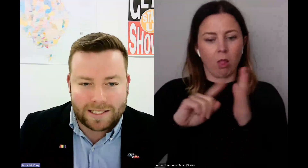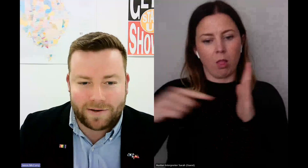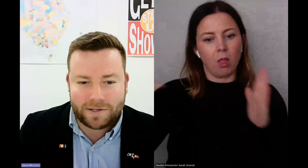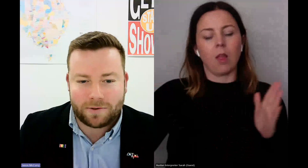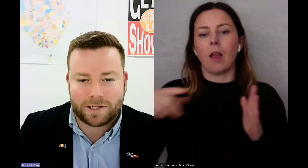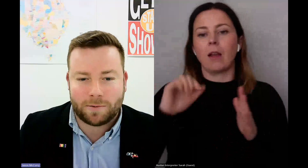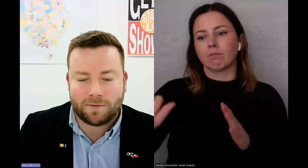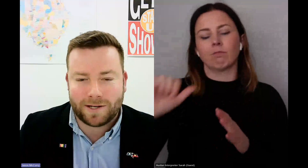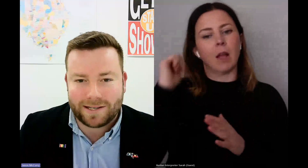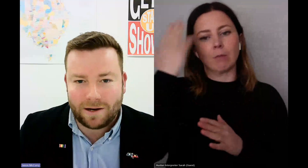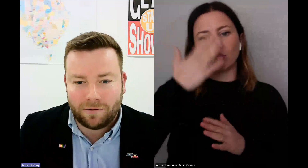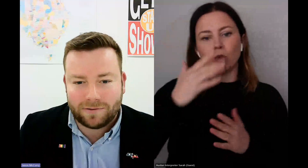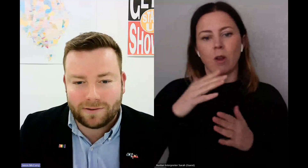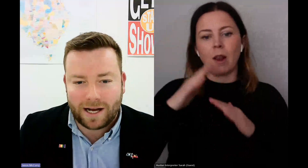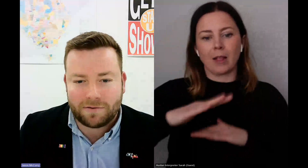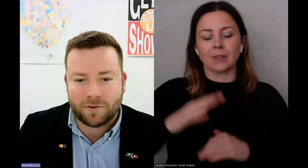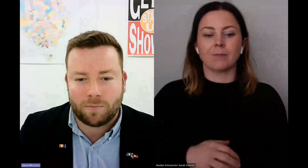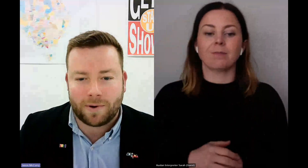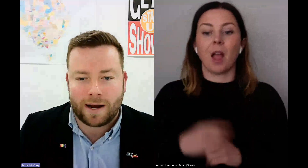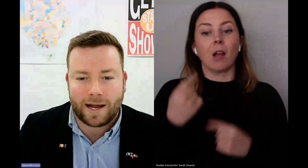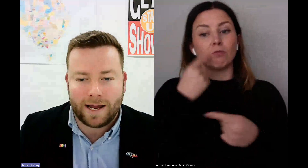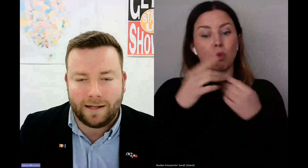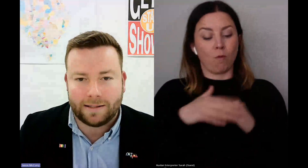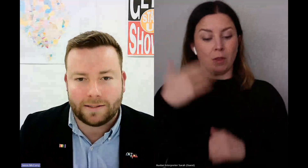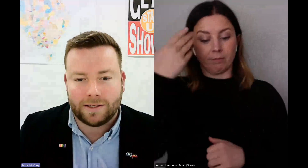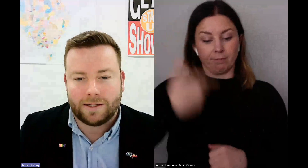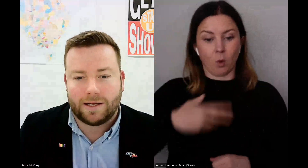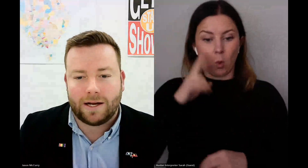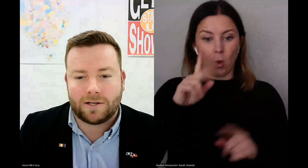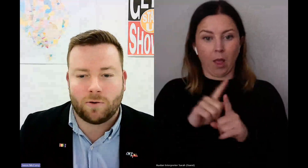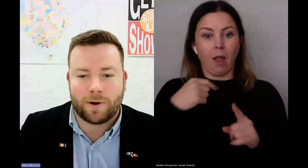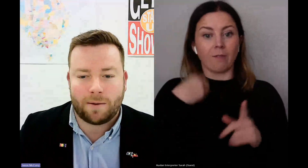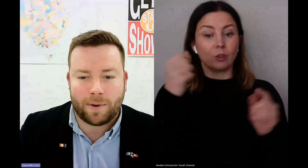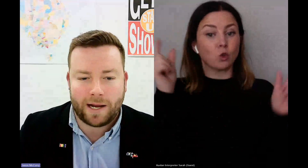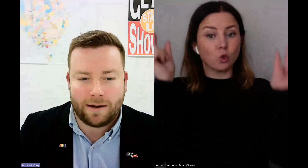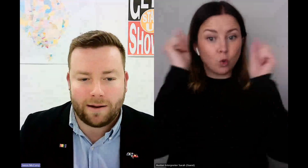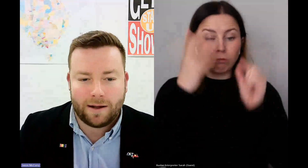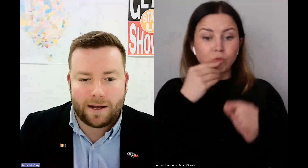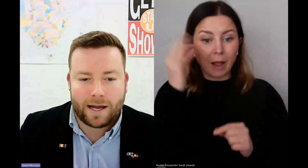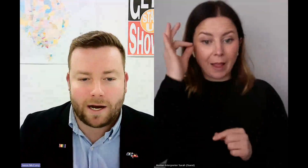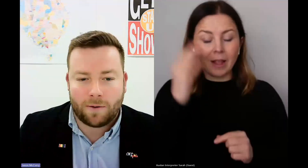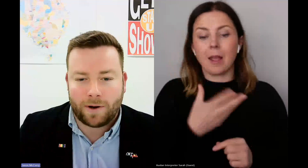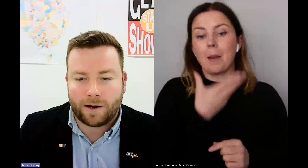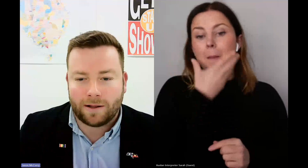As a visual description of myself I have short brown hair a short brown beard and I'm wearing